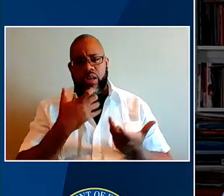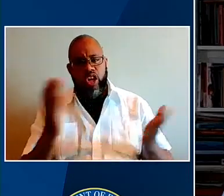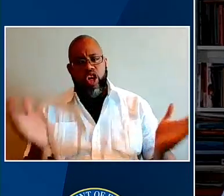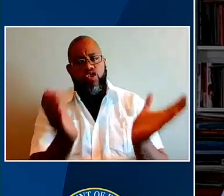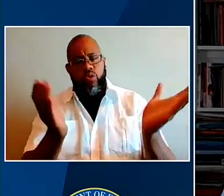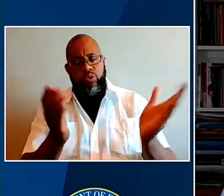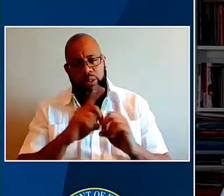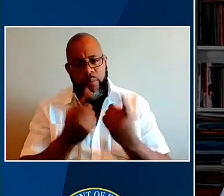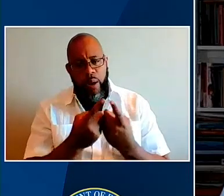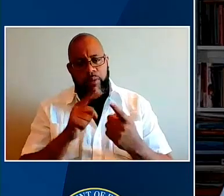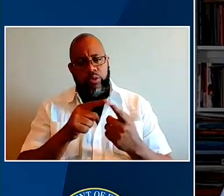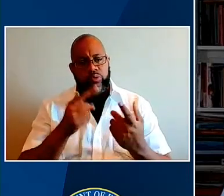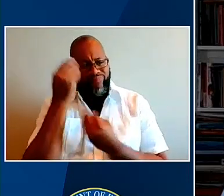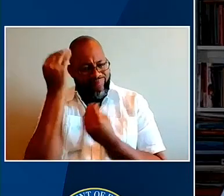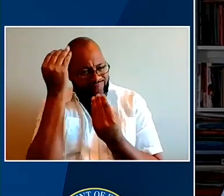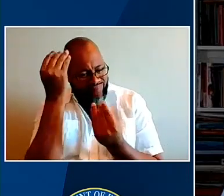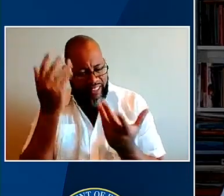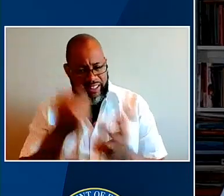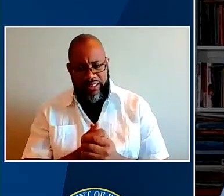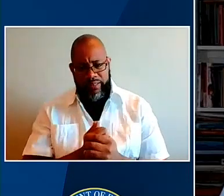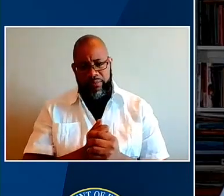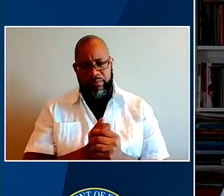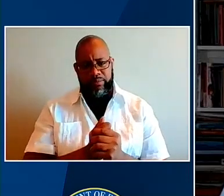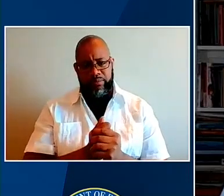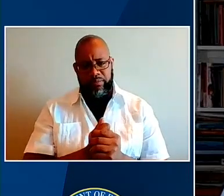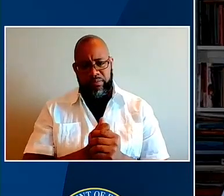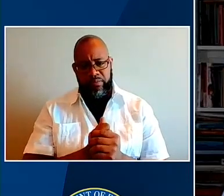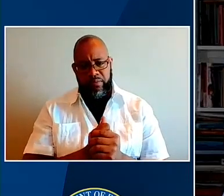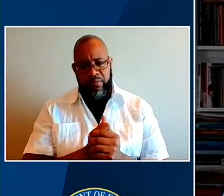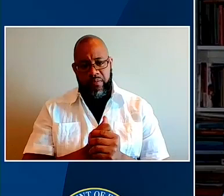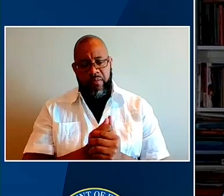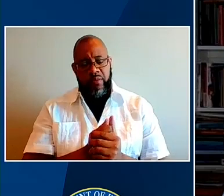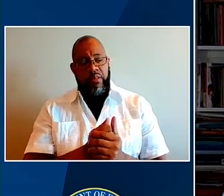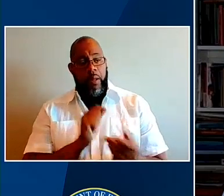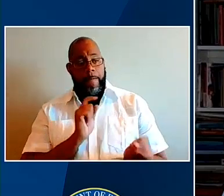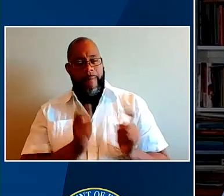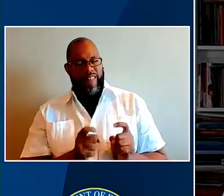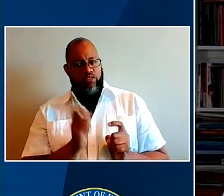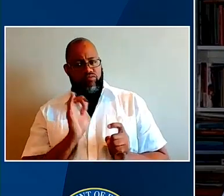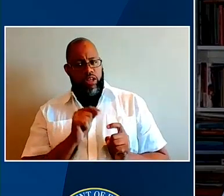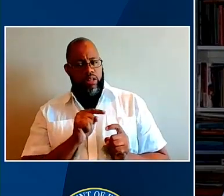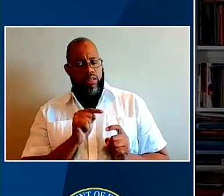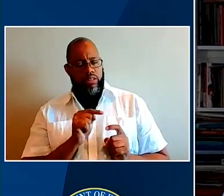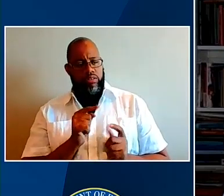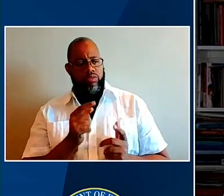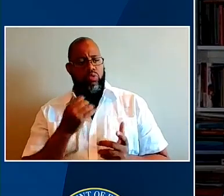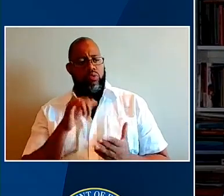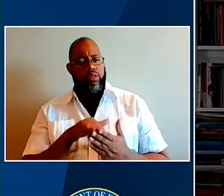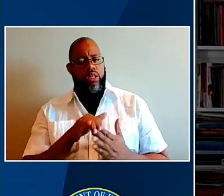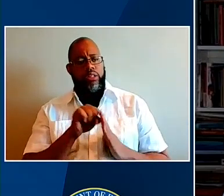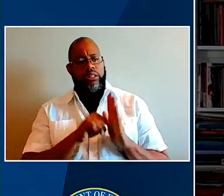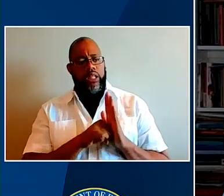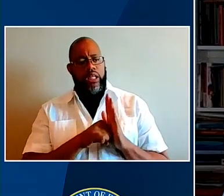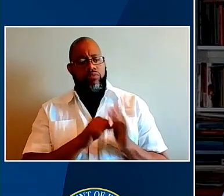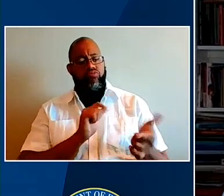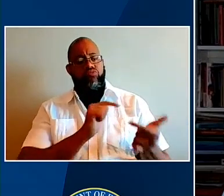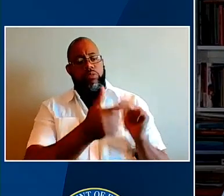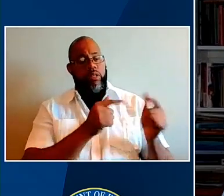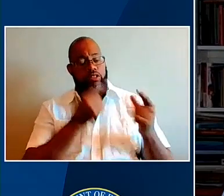to contemplate a modification here so that the state reciprocity agreements cover